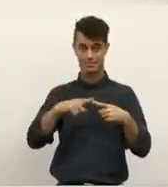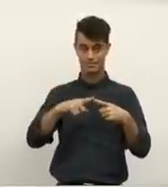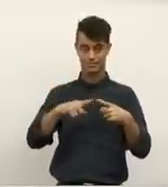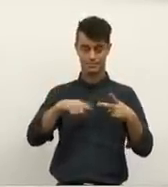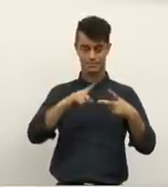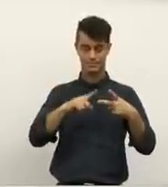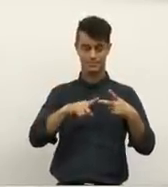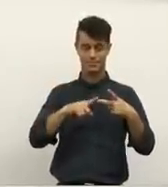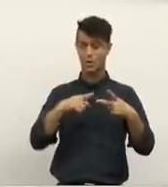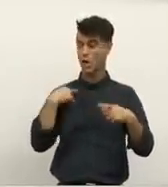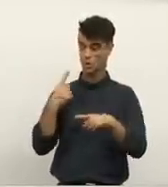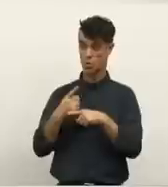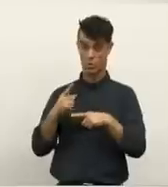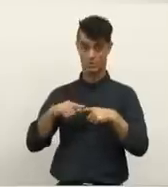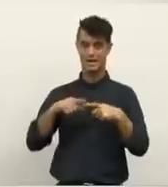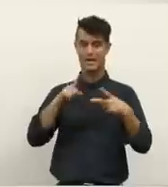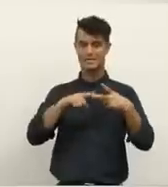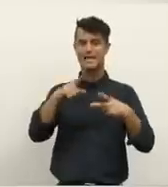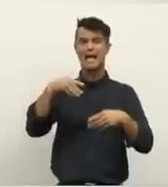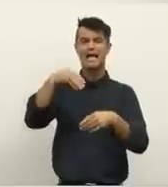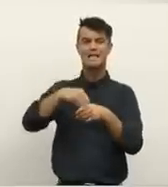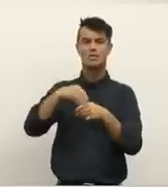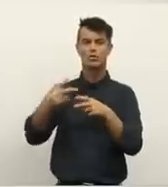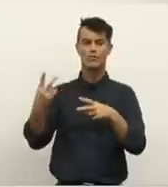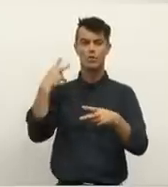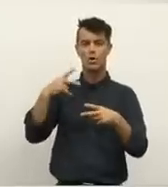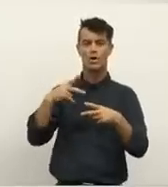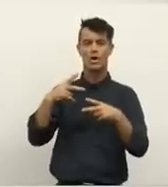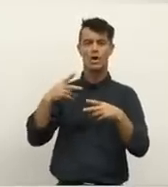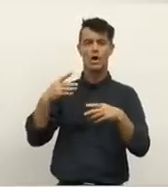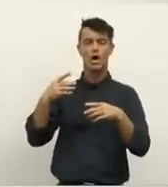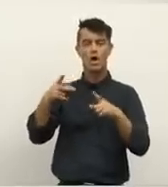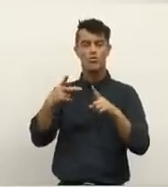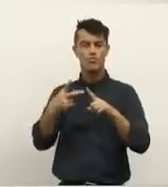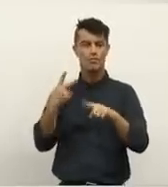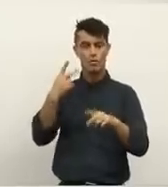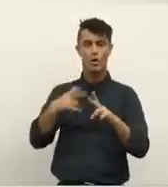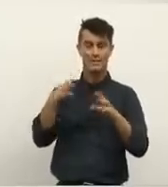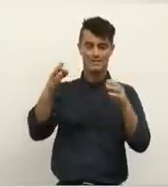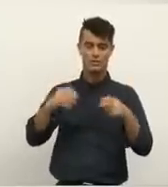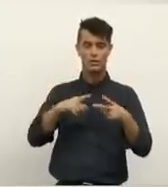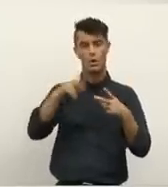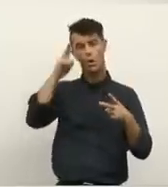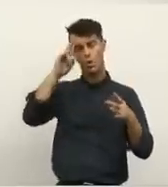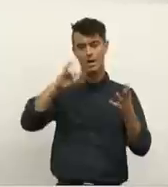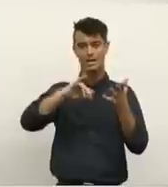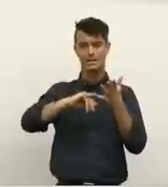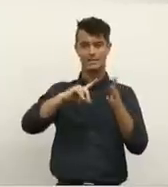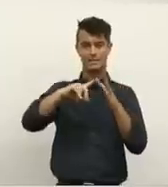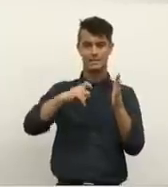And then what do you call that is the internal review request or review of a reviewable decision, which is a Section 100,